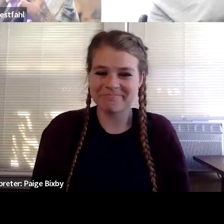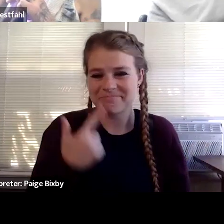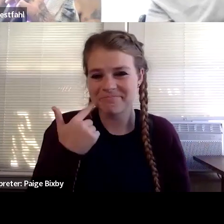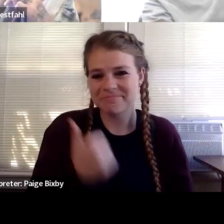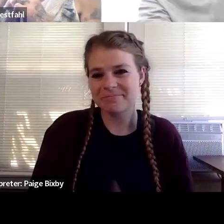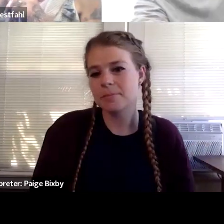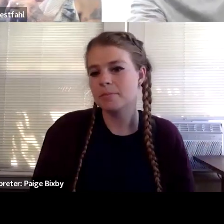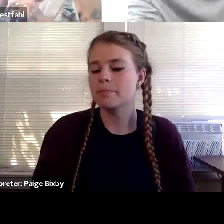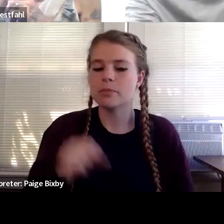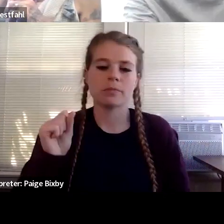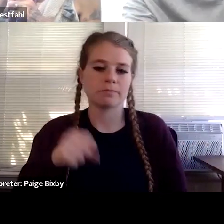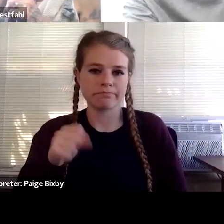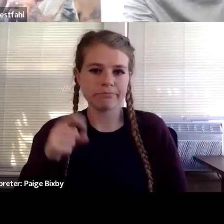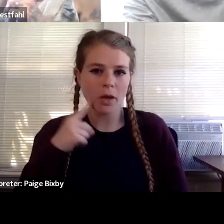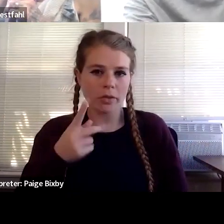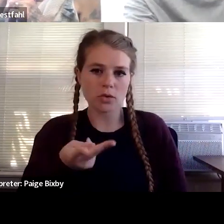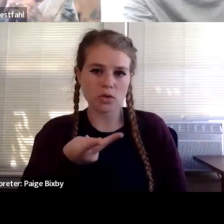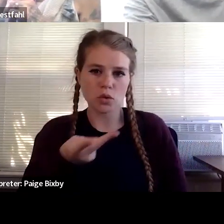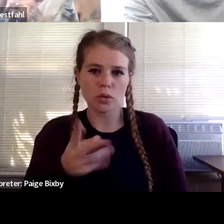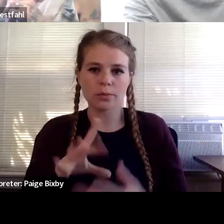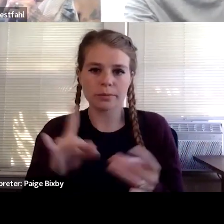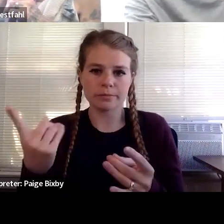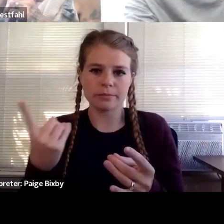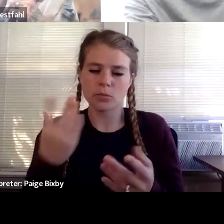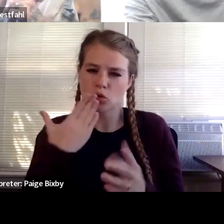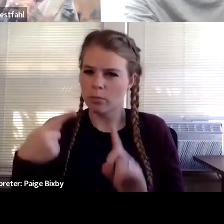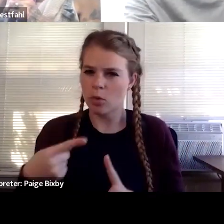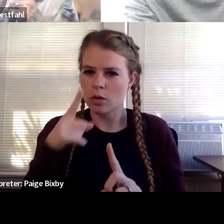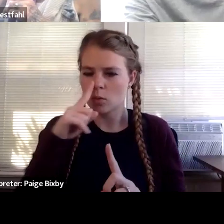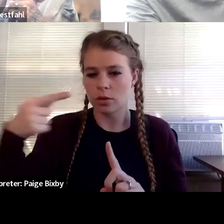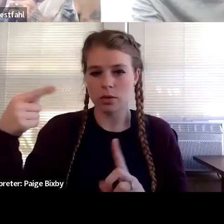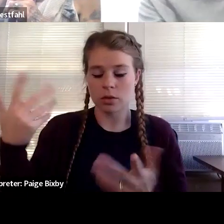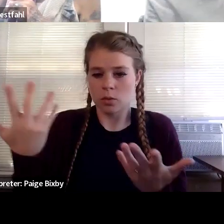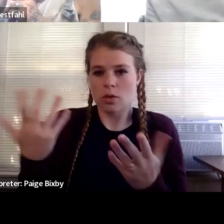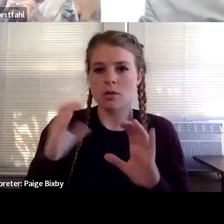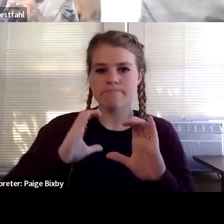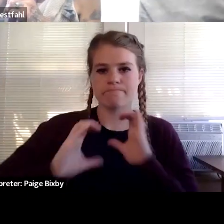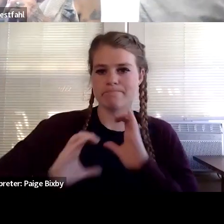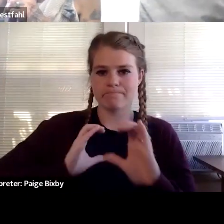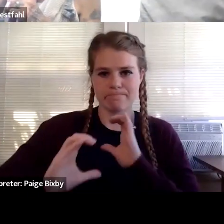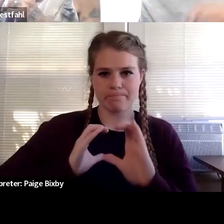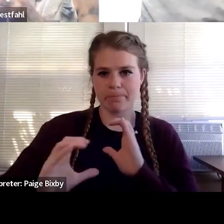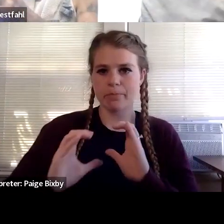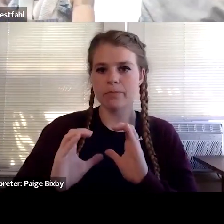Yeah, I think you both bring up a good point, which is just about having communication and true dialogue with people in healthcare settings.